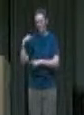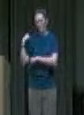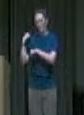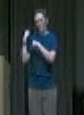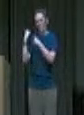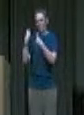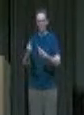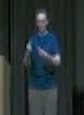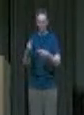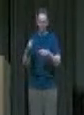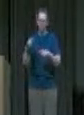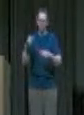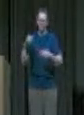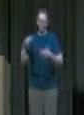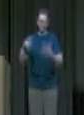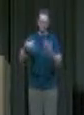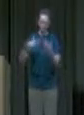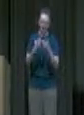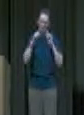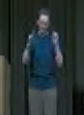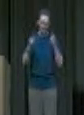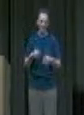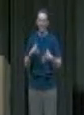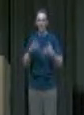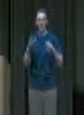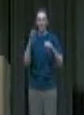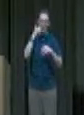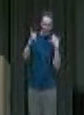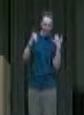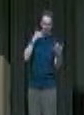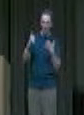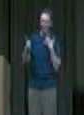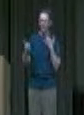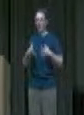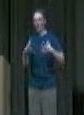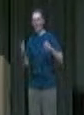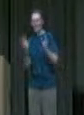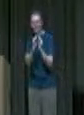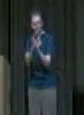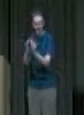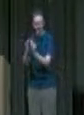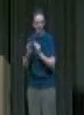it to this point and it takes a lot of phone calls a lot of meetings uh to get to have this